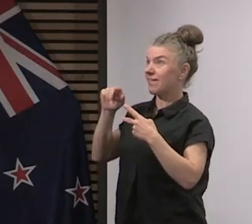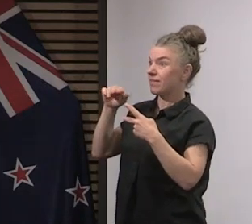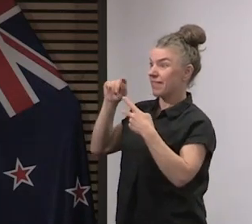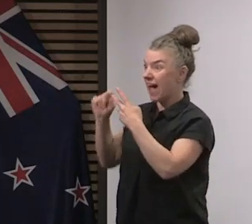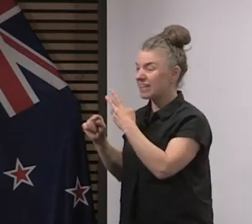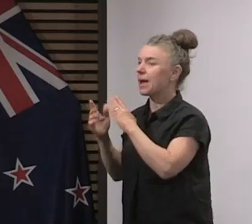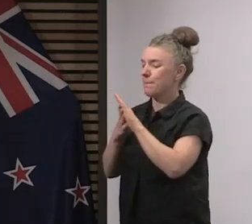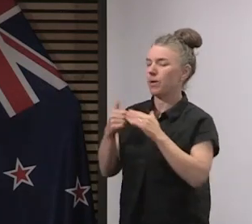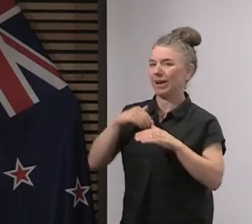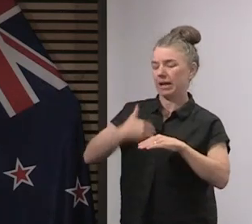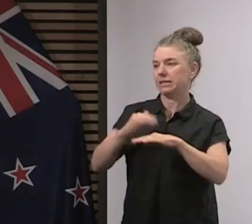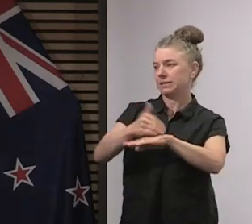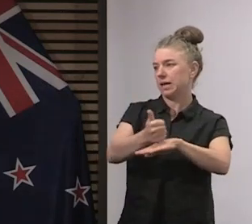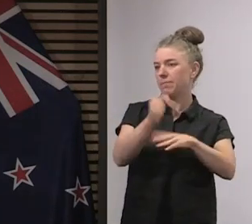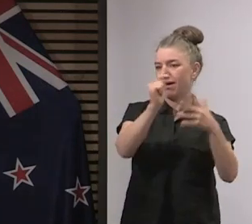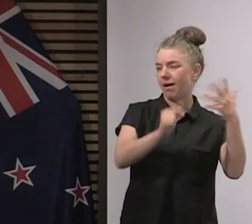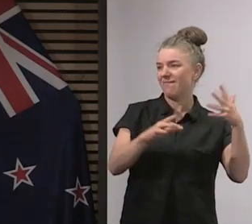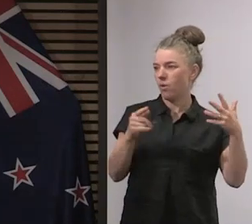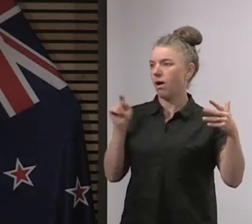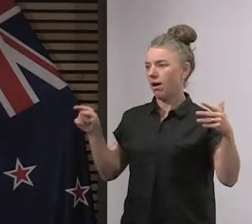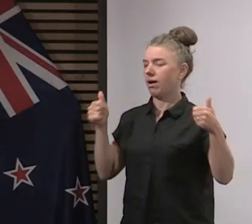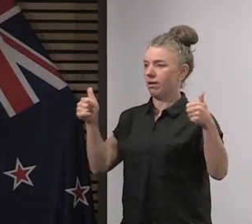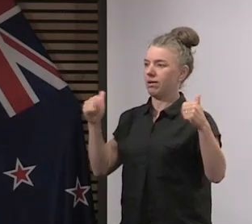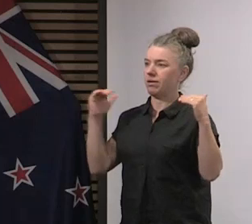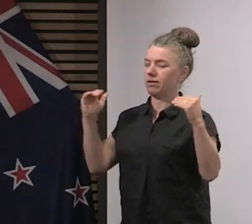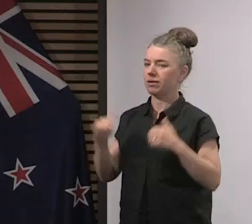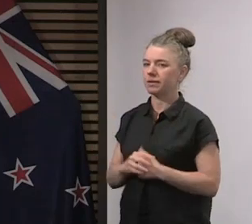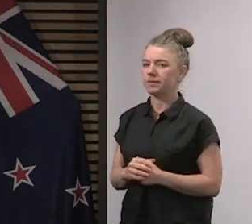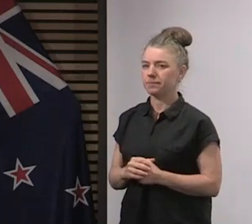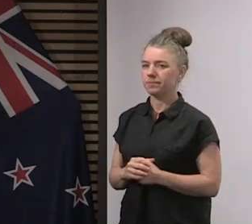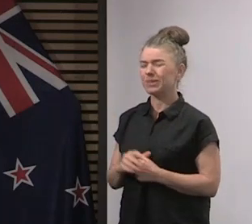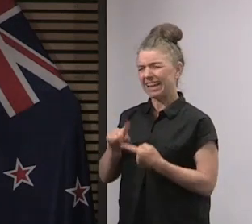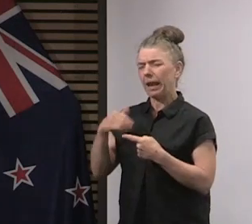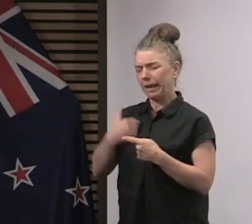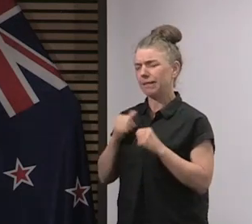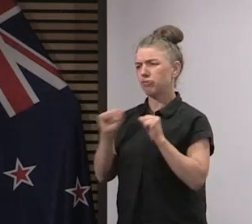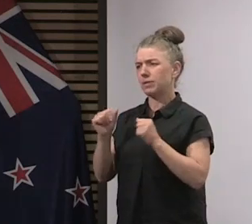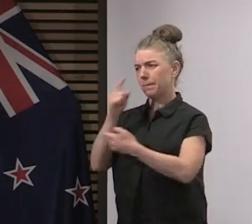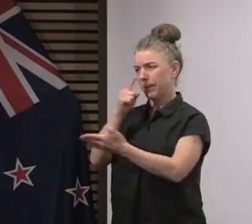into what that means and not just Government, I think the private sector will be able to put in place the sort of